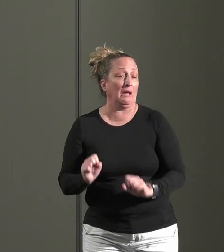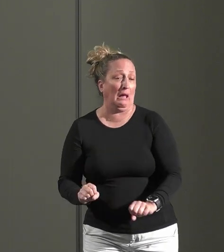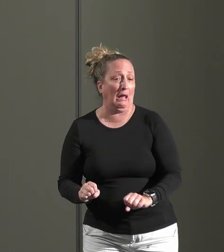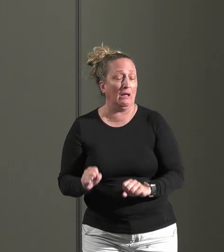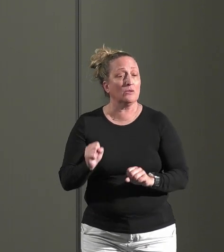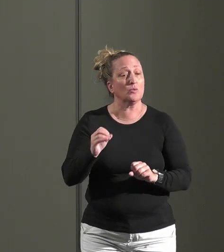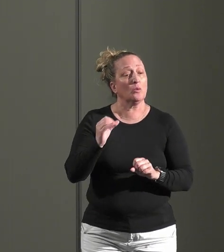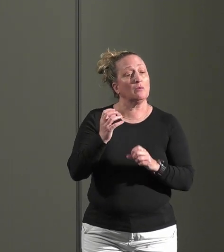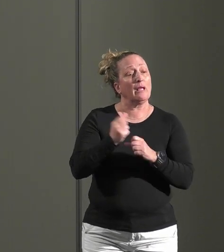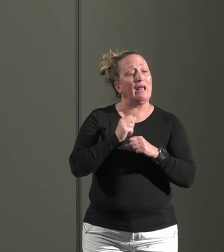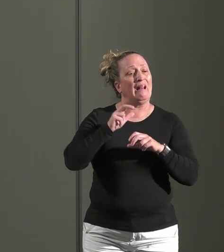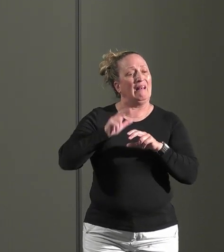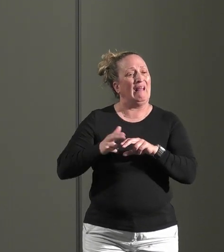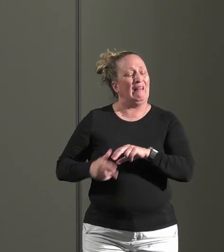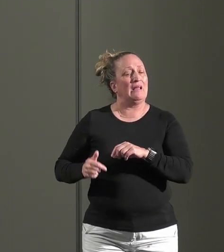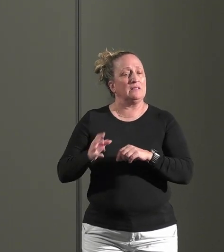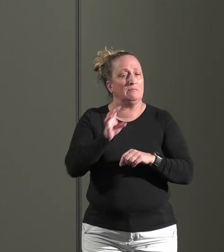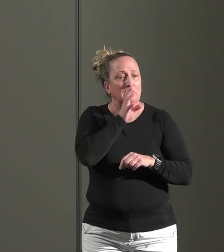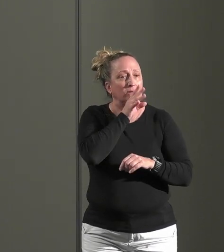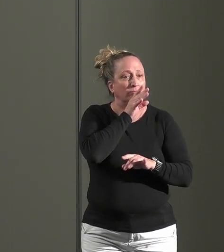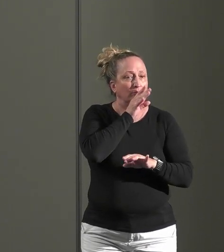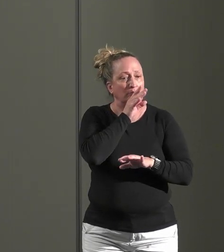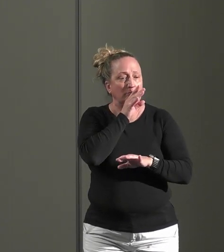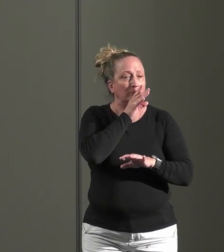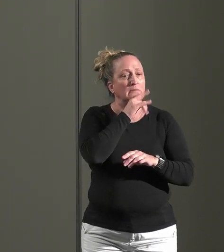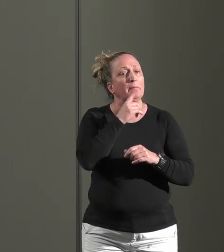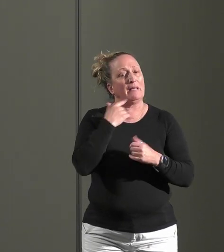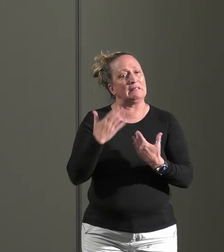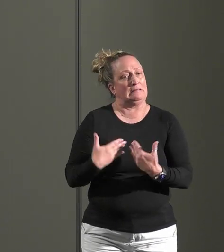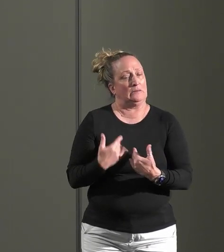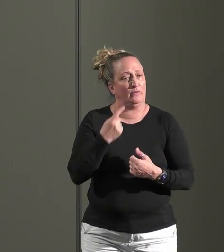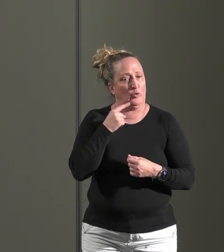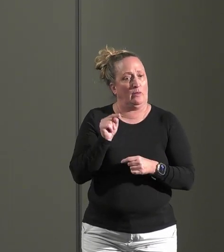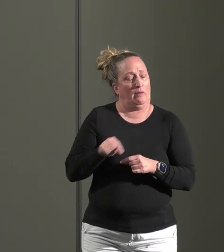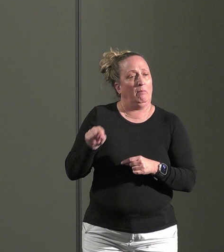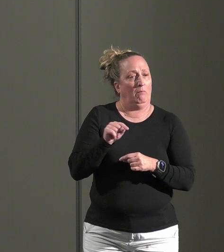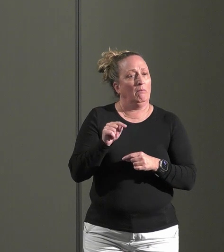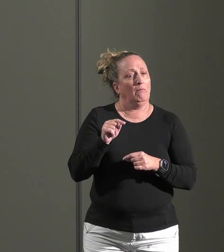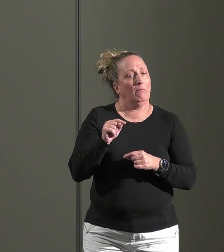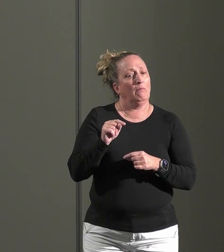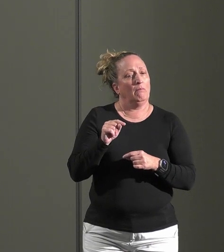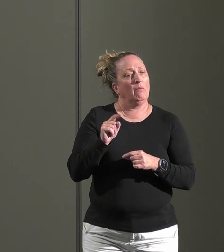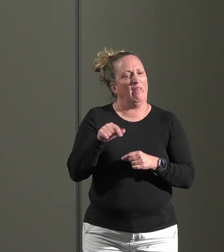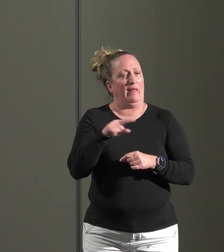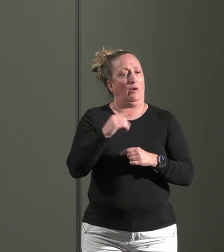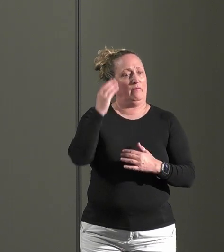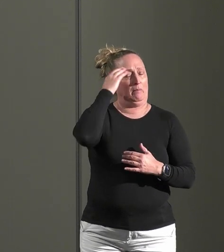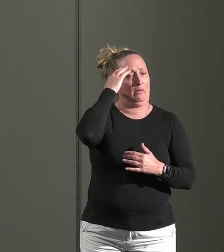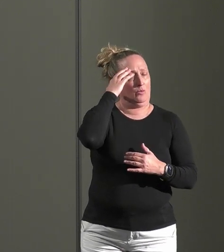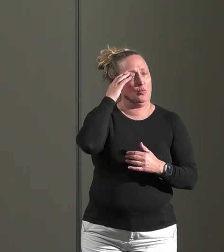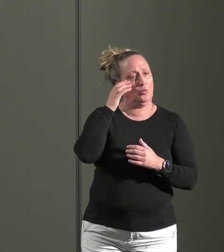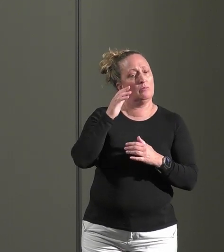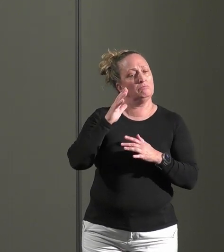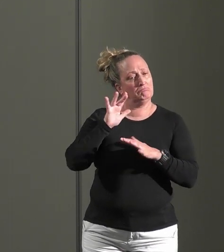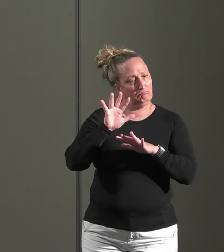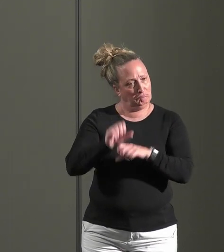to get less speech output and make it easier. Then they are more familiar with website or